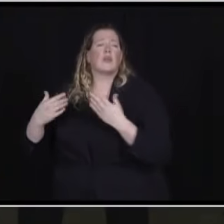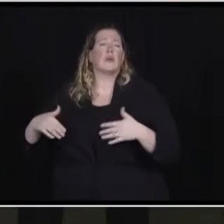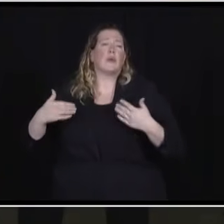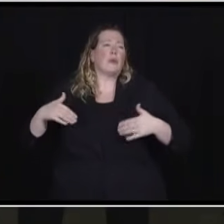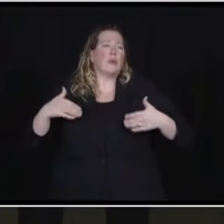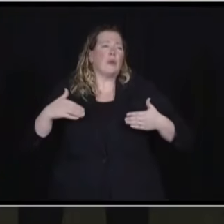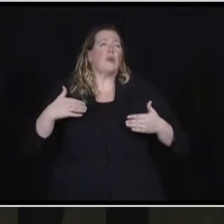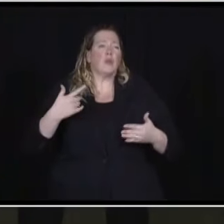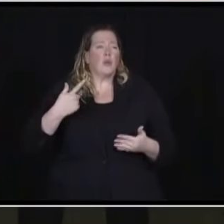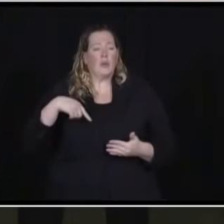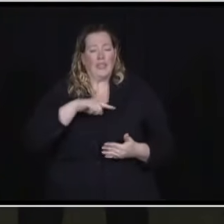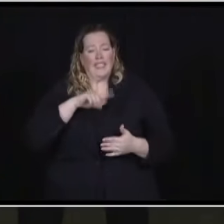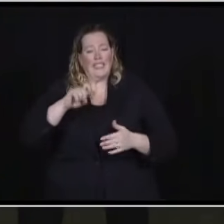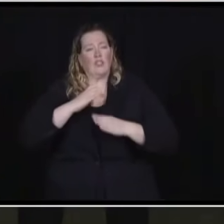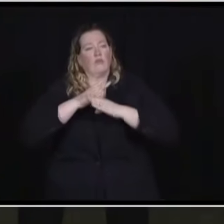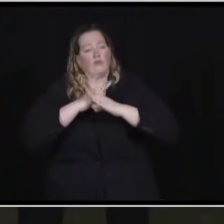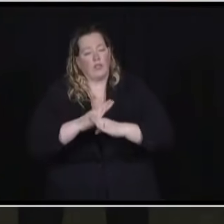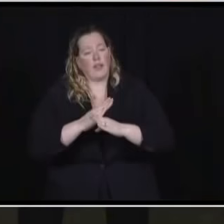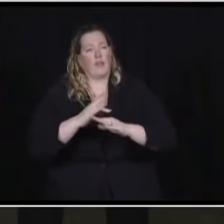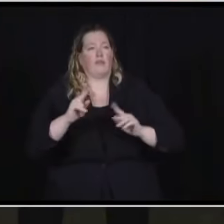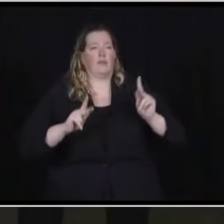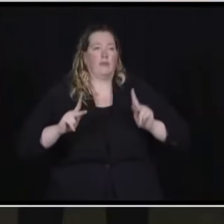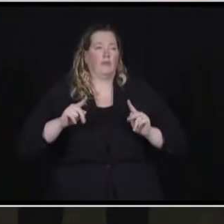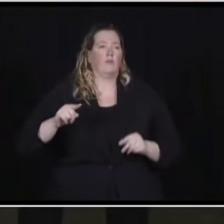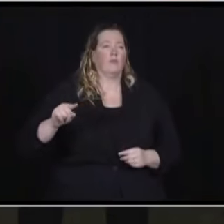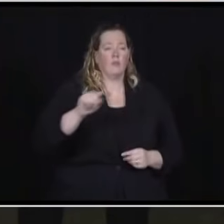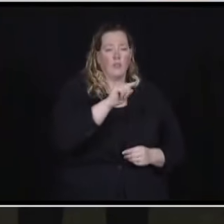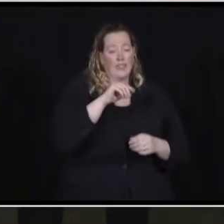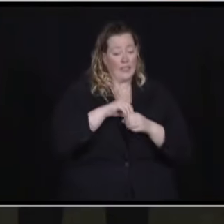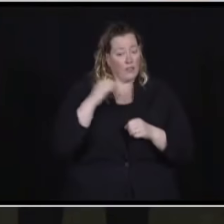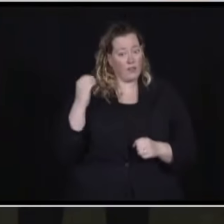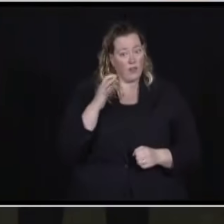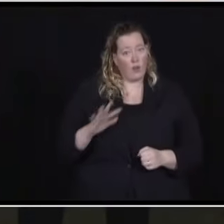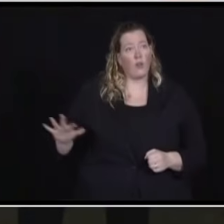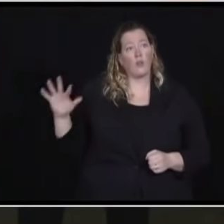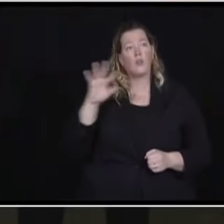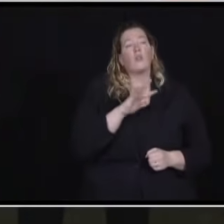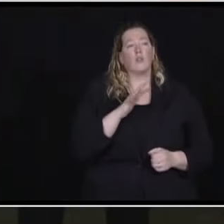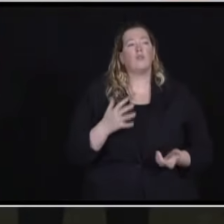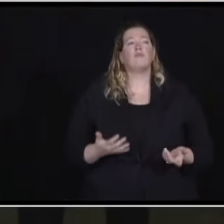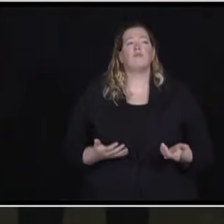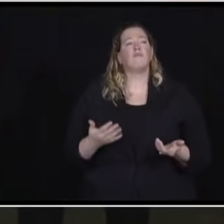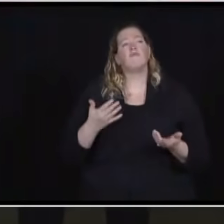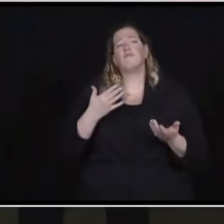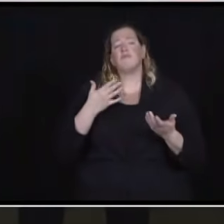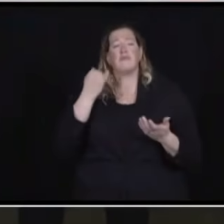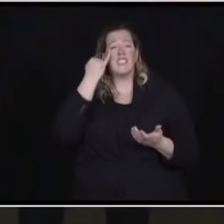but we are to be there to support the health and safety of every single person in this